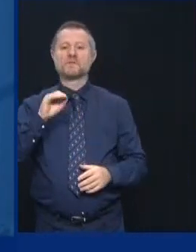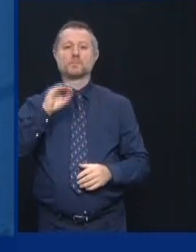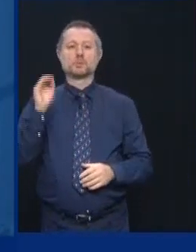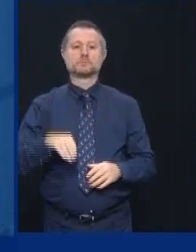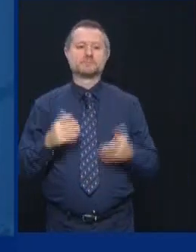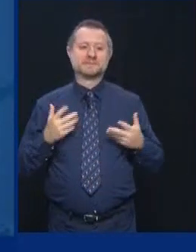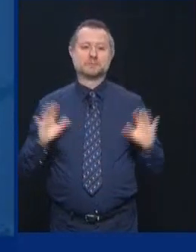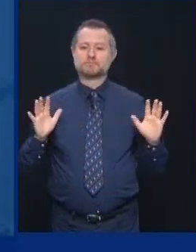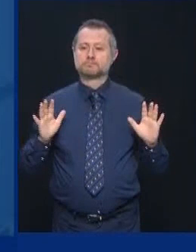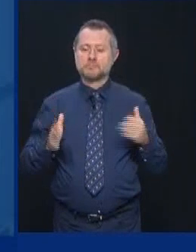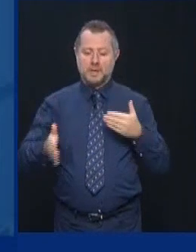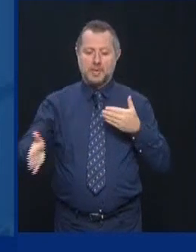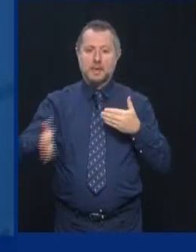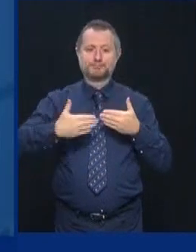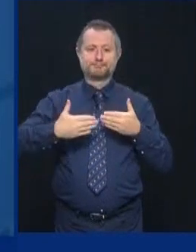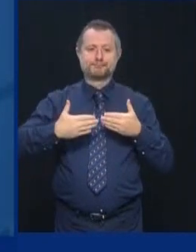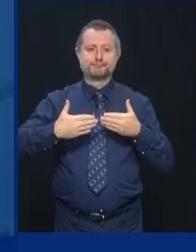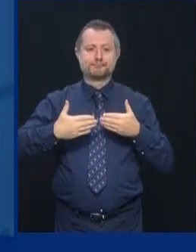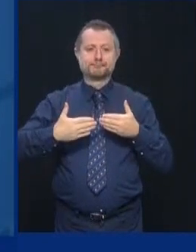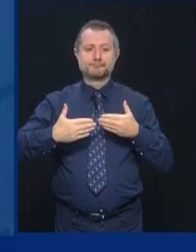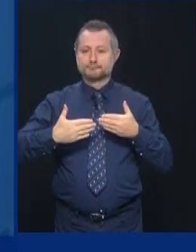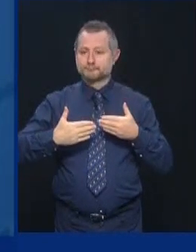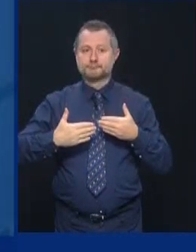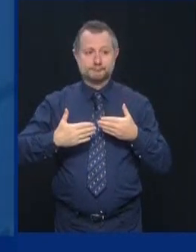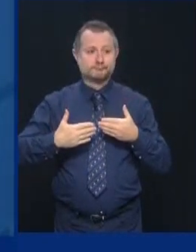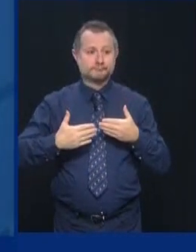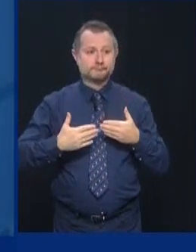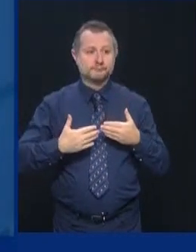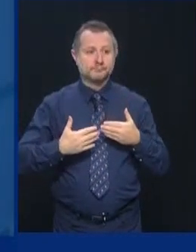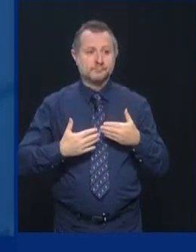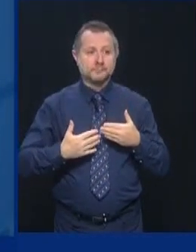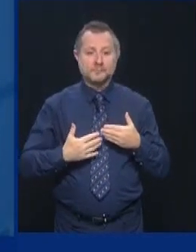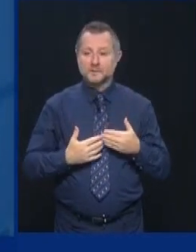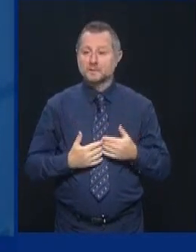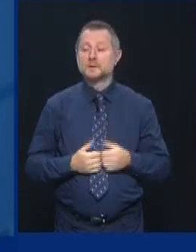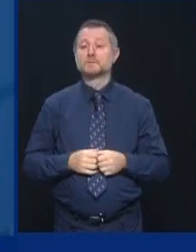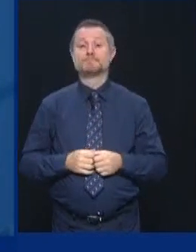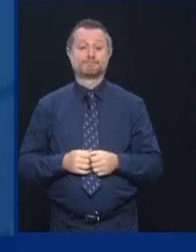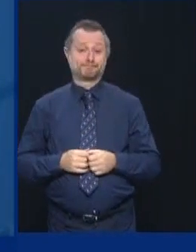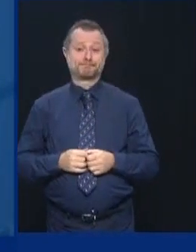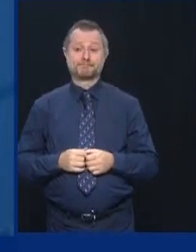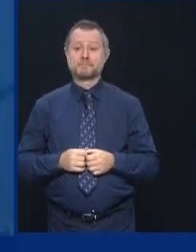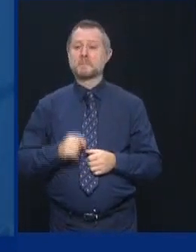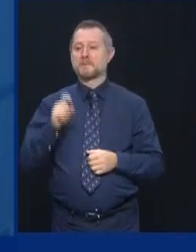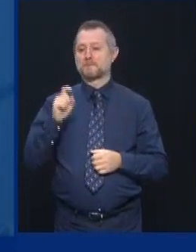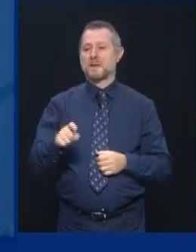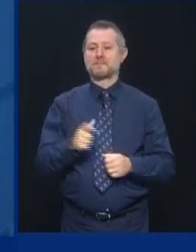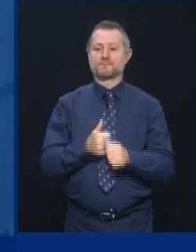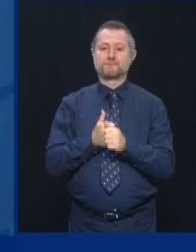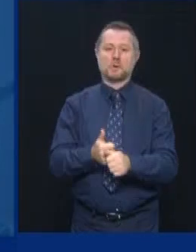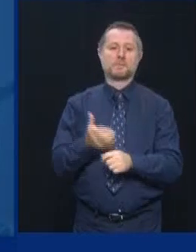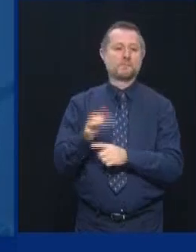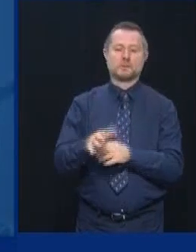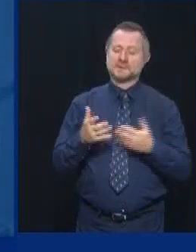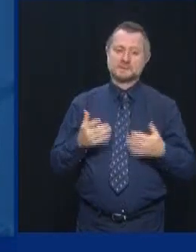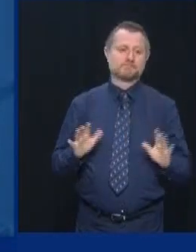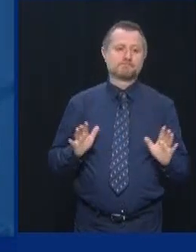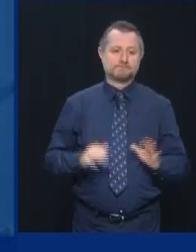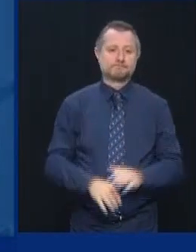A PERSON THERE WHO SAYS TO THE PASTOR, YOU AGREED TO FOLLOW THE RULES, THAT'S 50%. THAT'S IT.